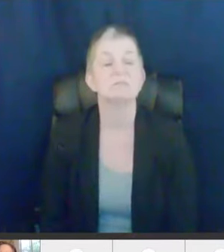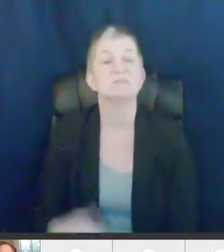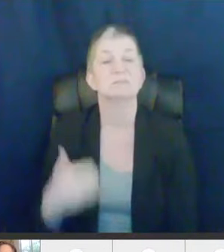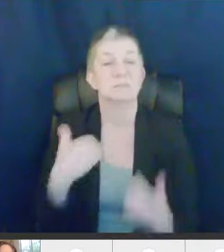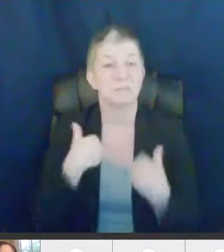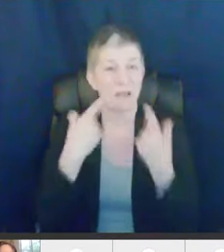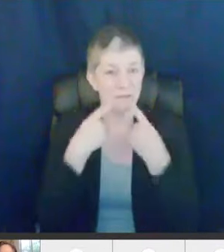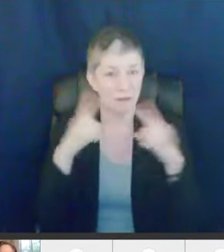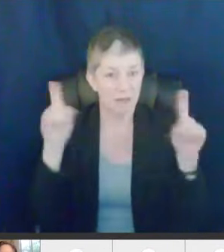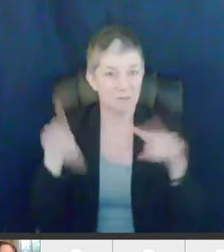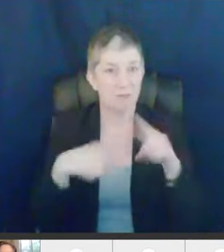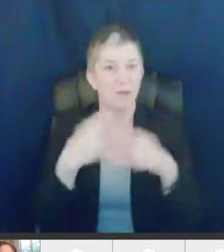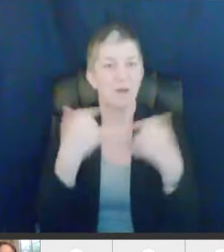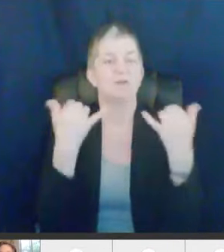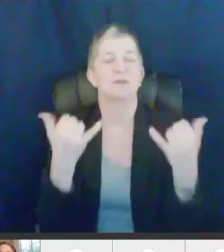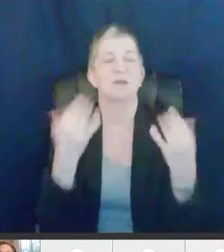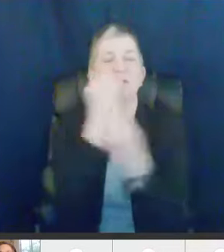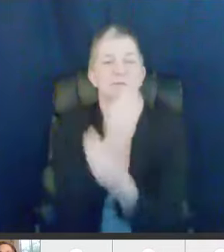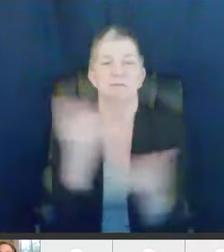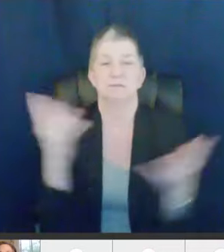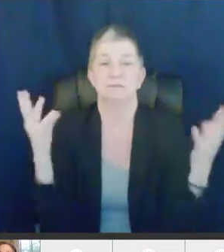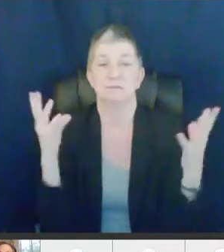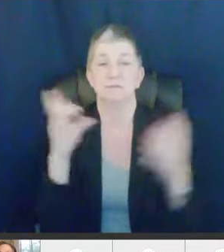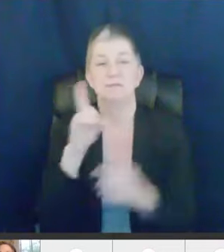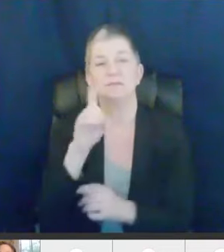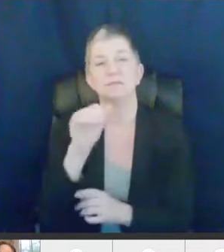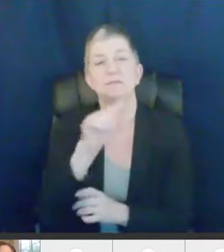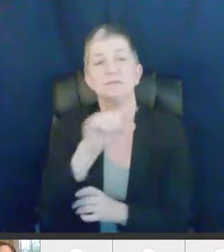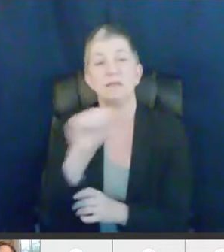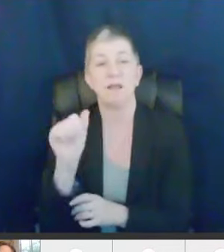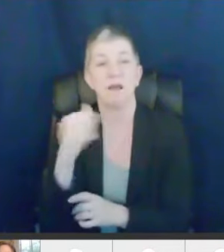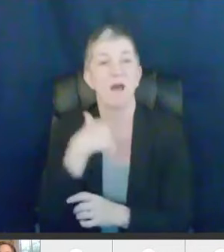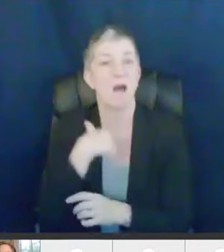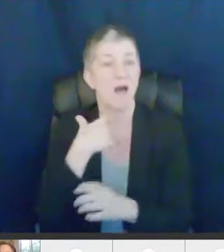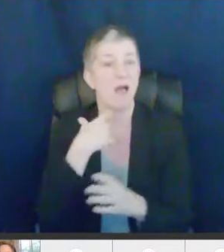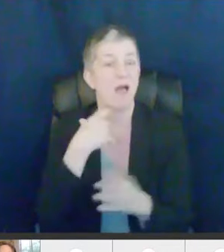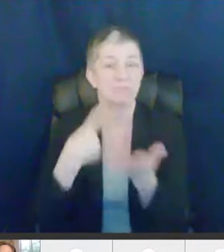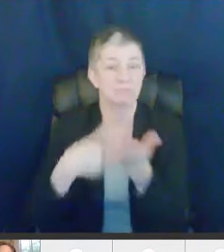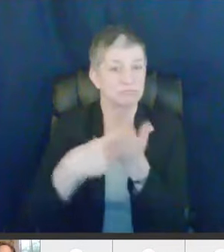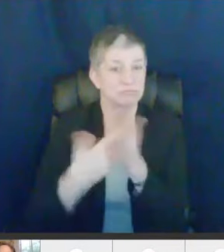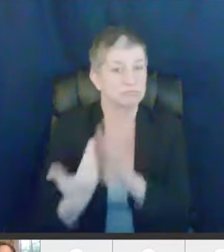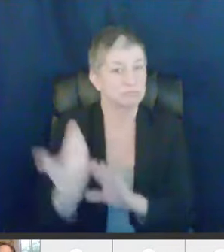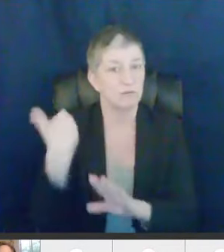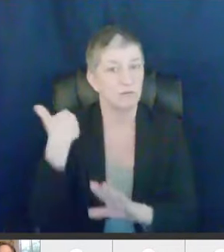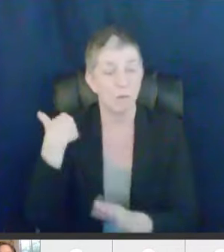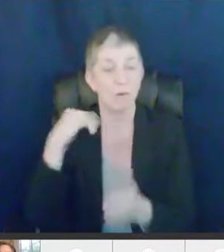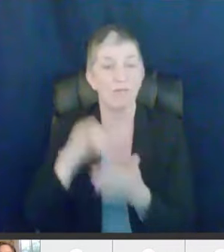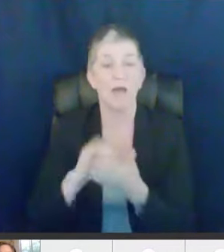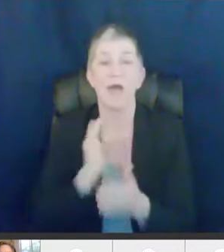today's data as I have reviewed before our intention has been to report